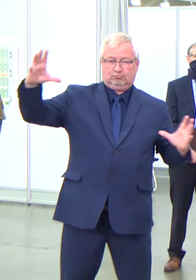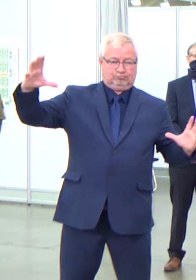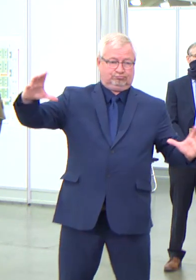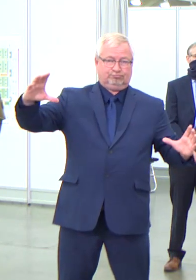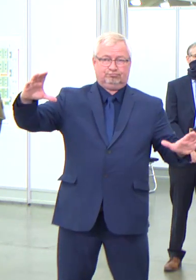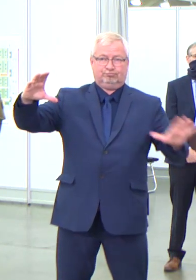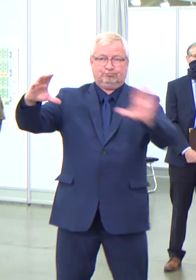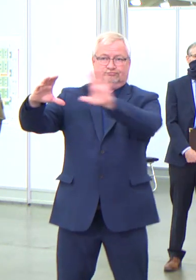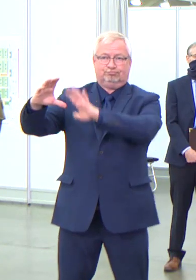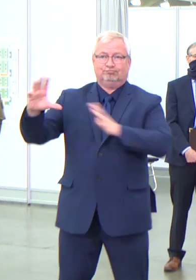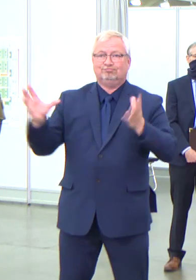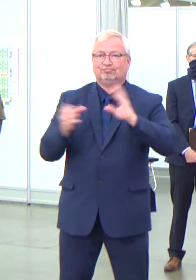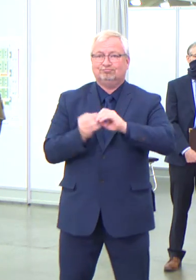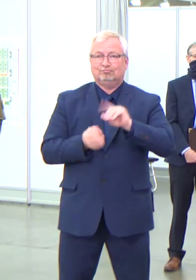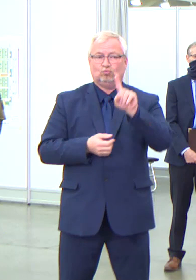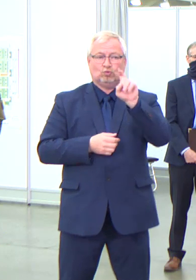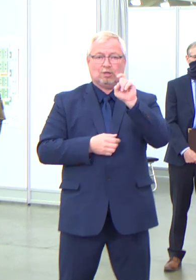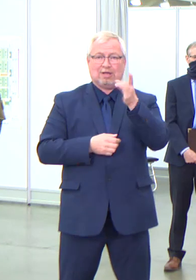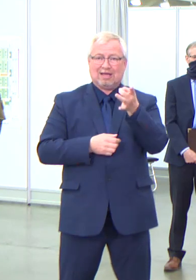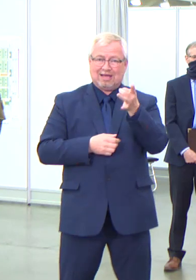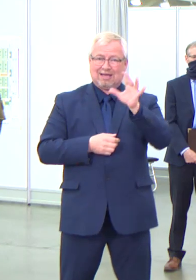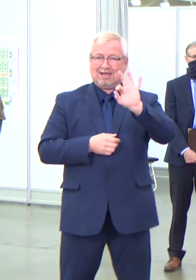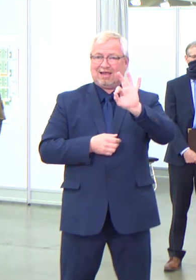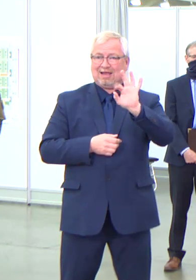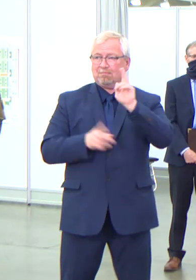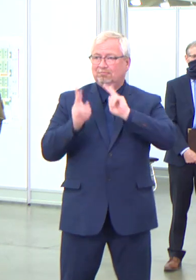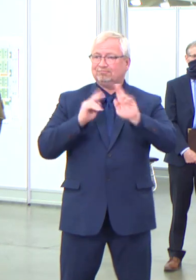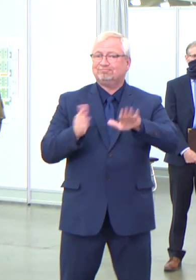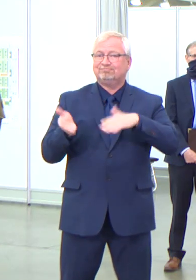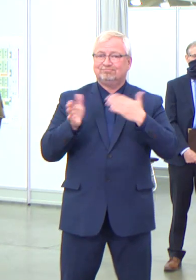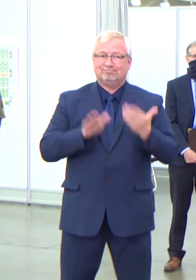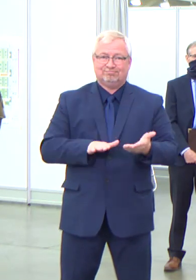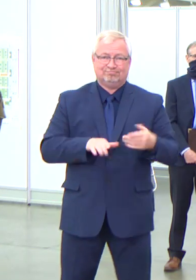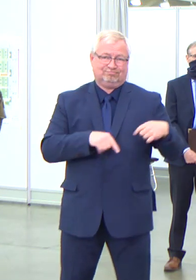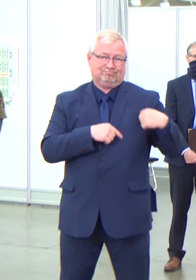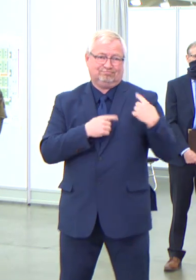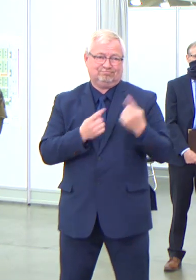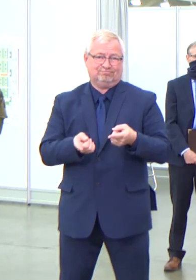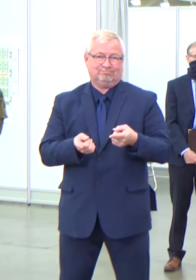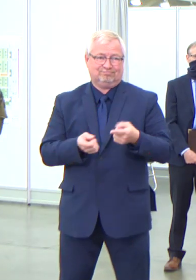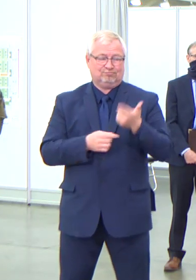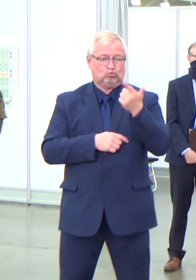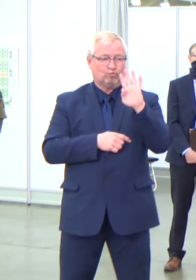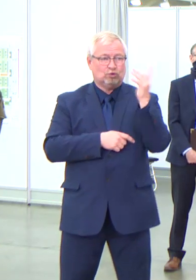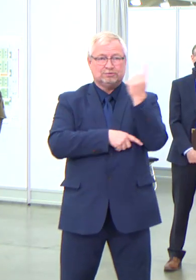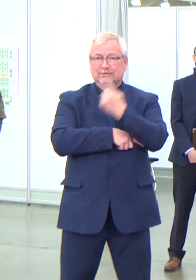national capital region in the past 24 days. Over the past 2